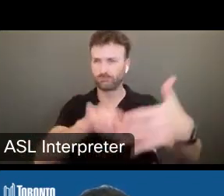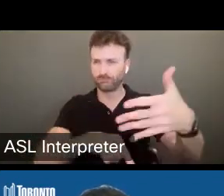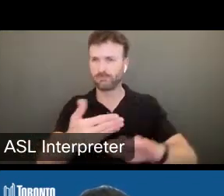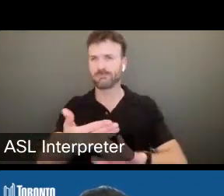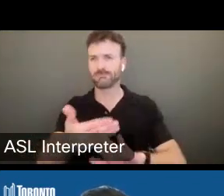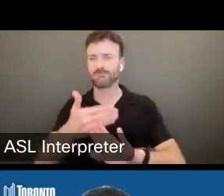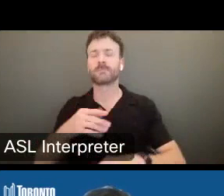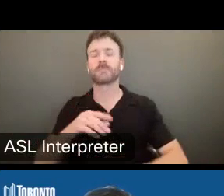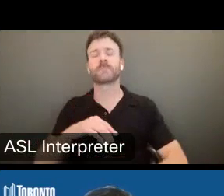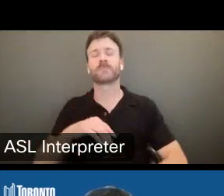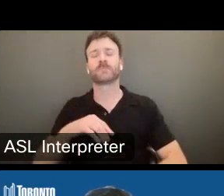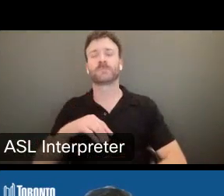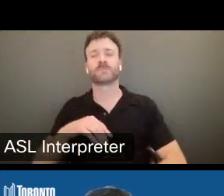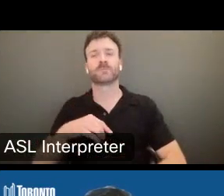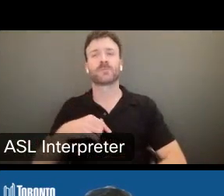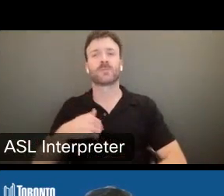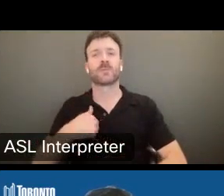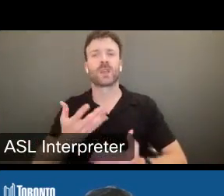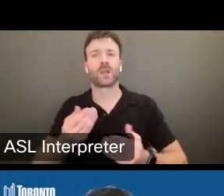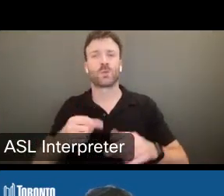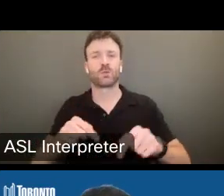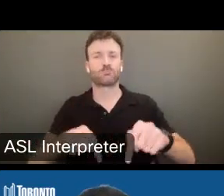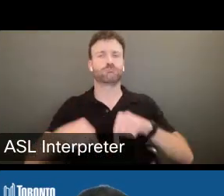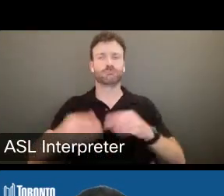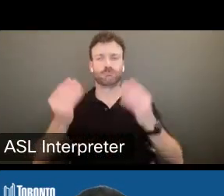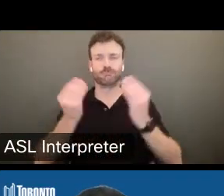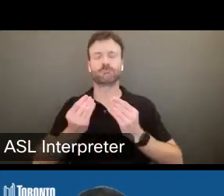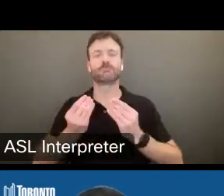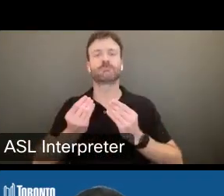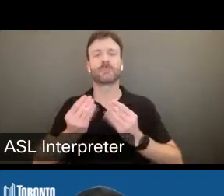I want to take a step back and look at our decision and reporting history.